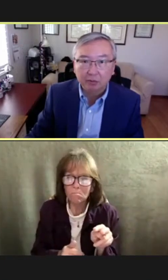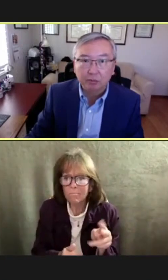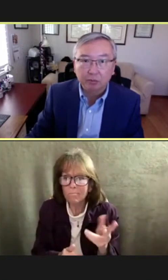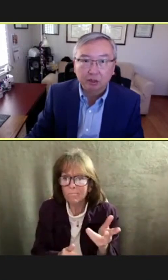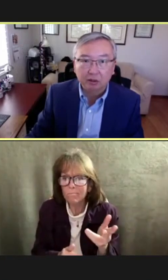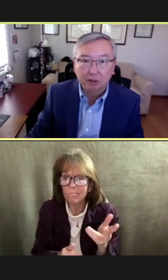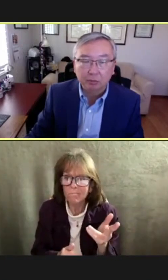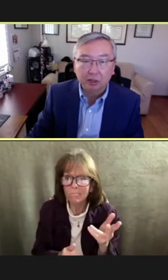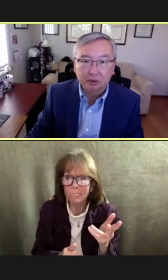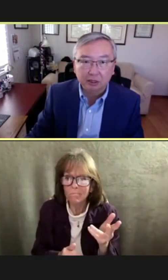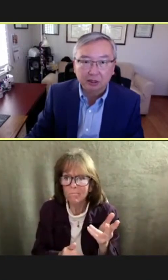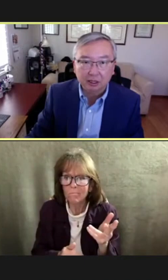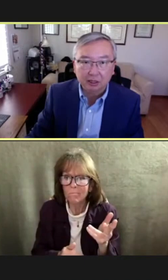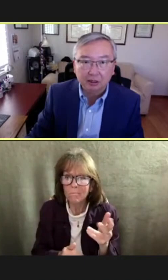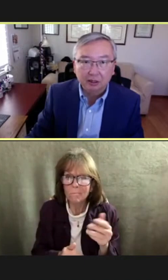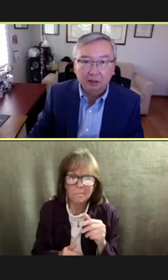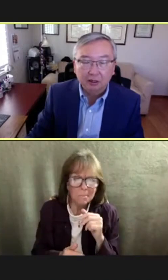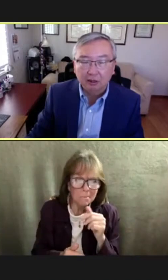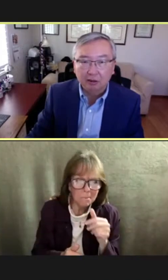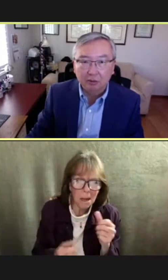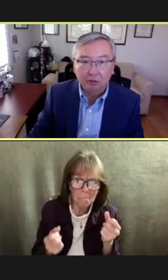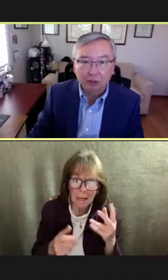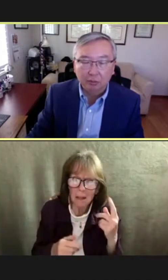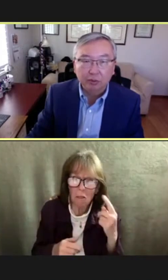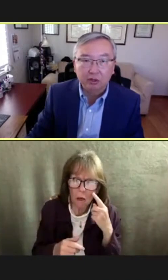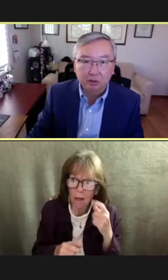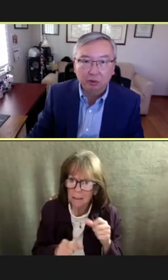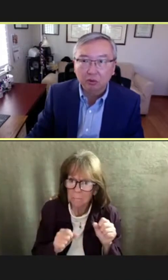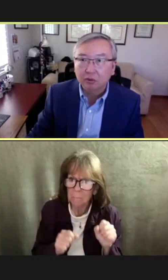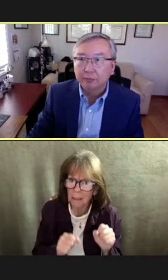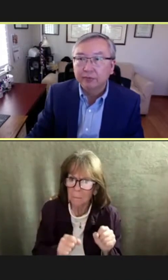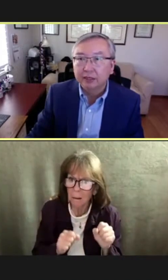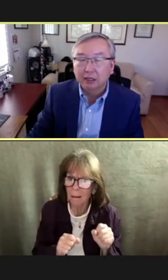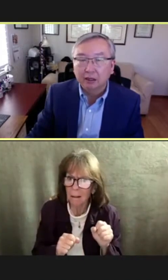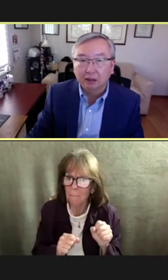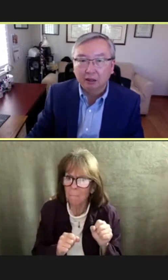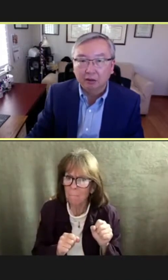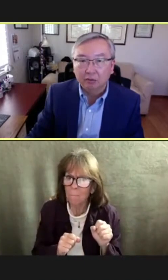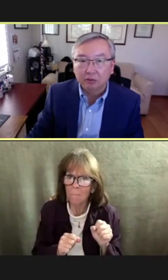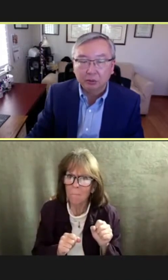is maybe a possible communication style for